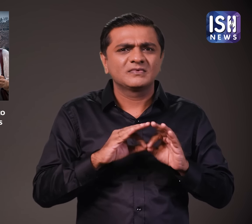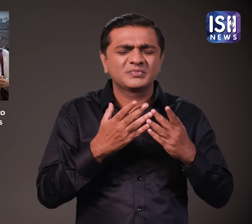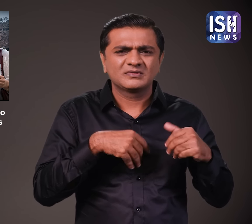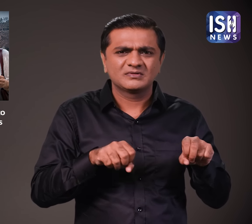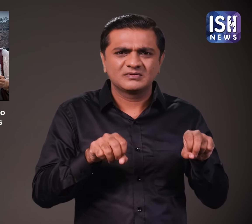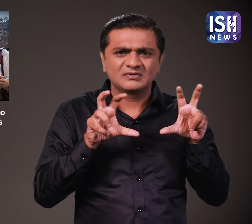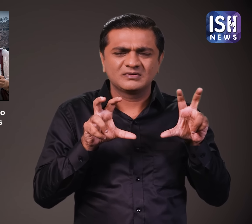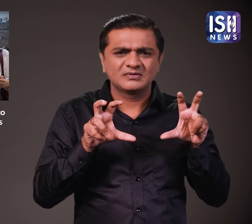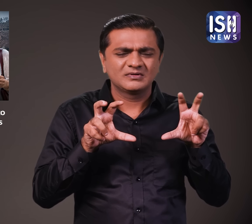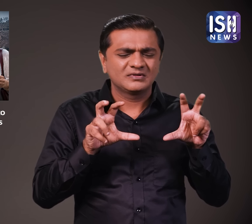The family was left shocked,